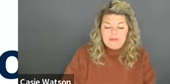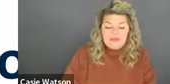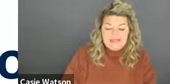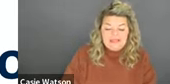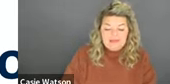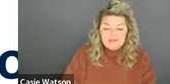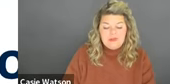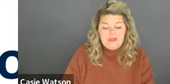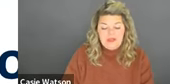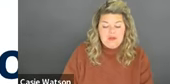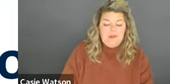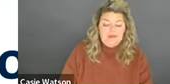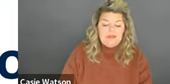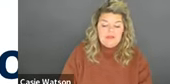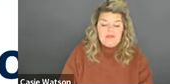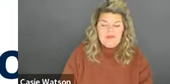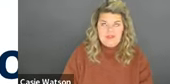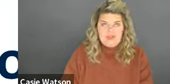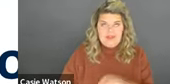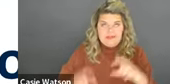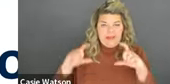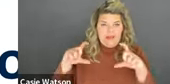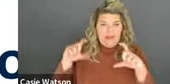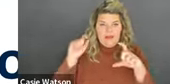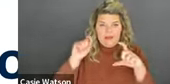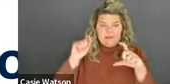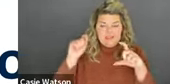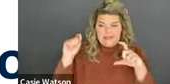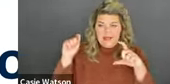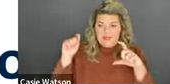and I believe the multi-pin feature is in the ellipses